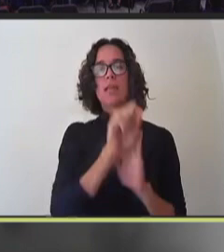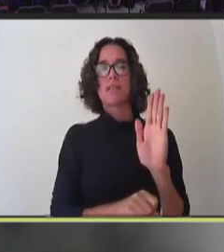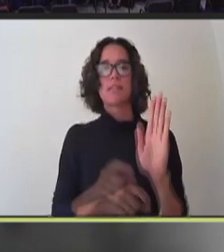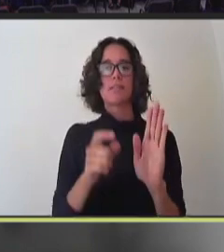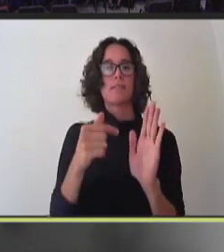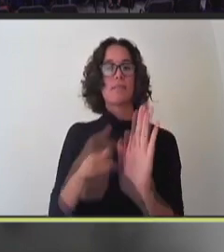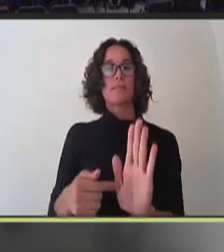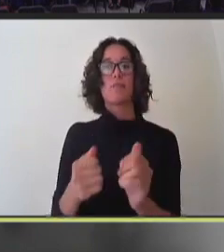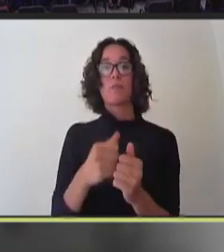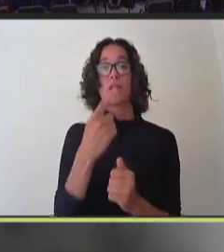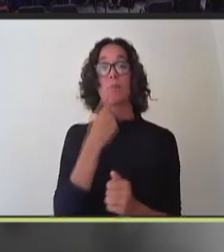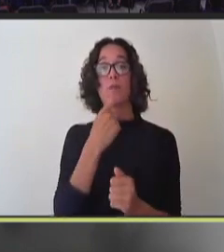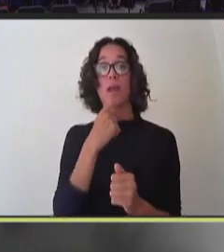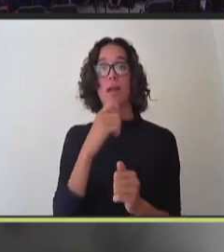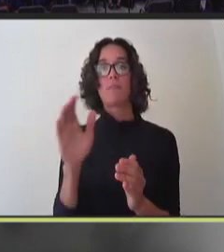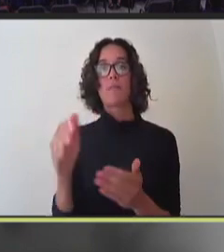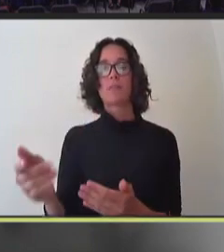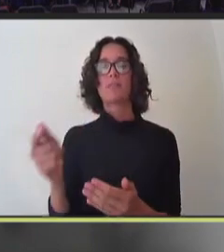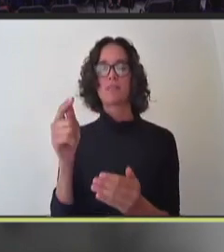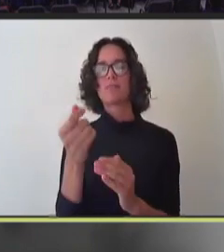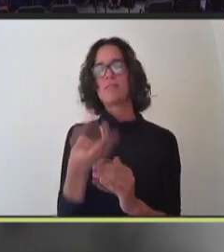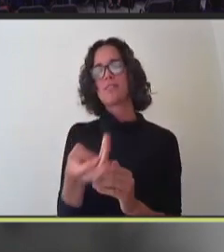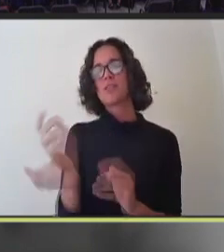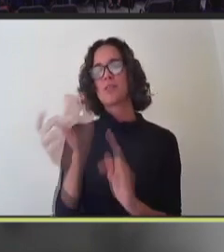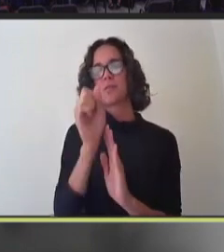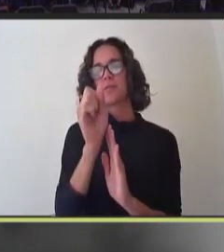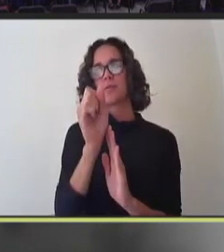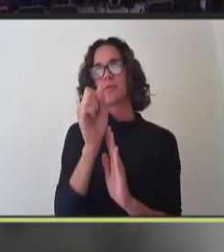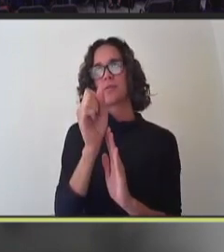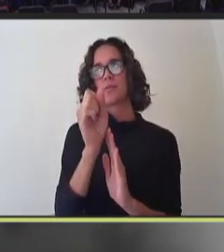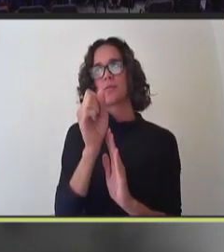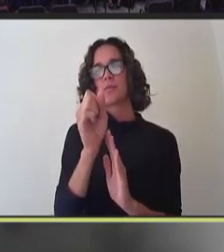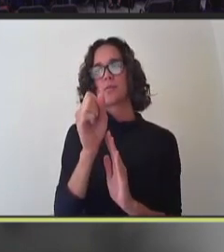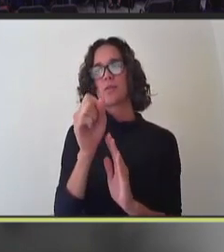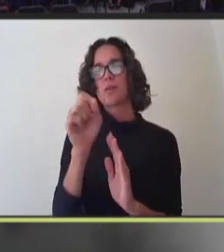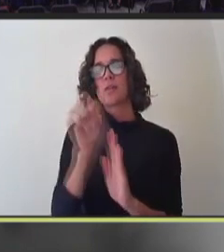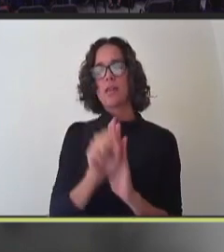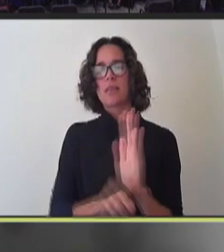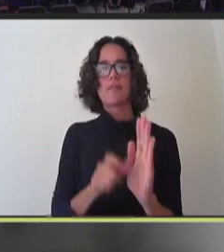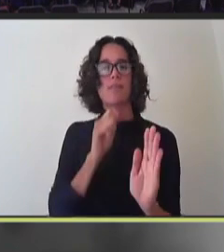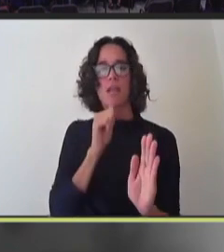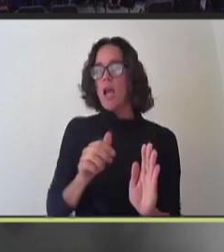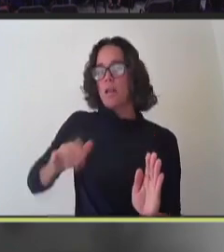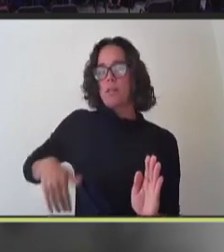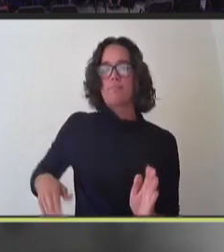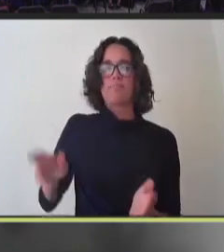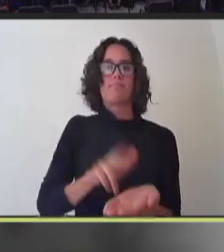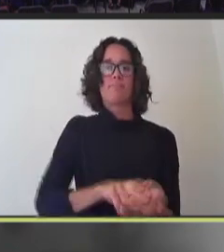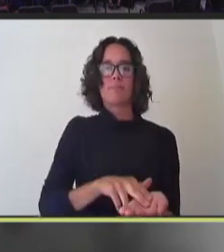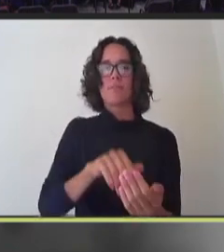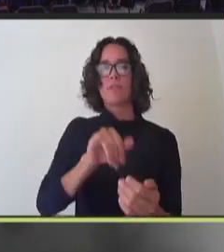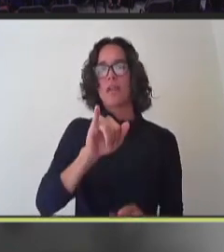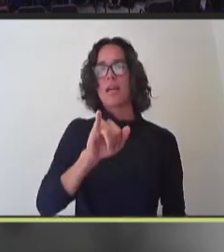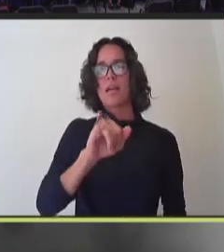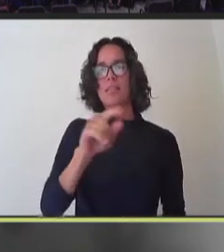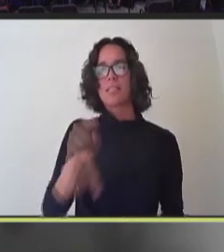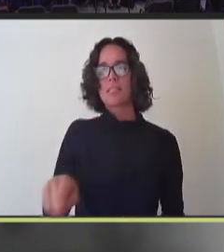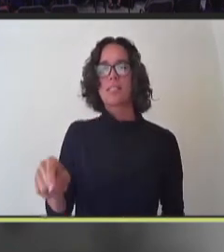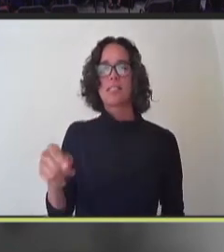those states have not yet signed the IZ Gateway agreement. So, we're unable to share immunization